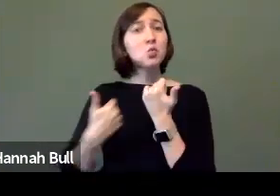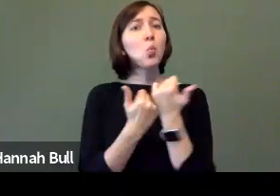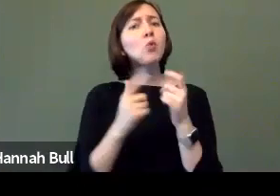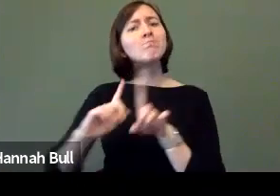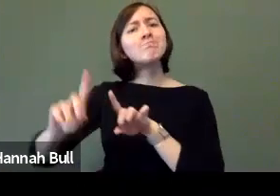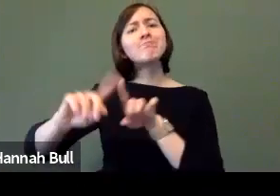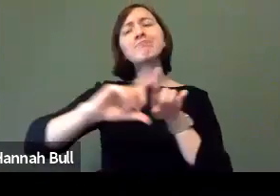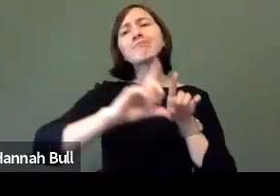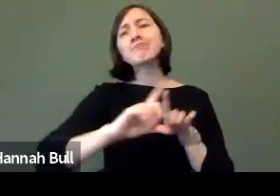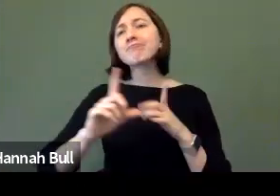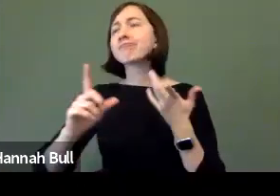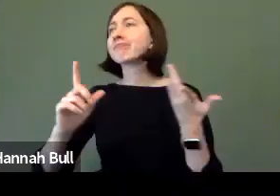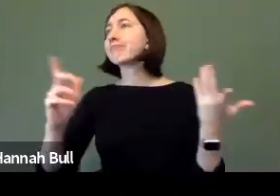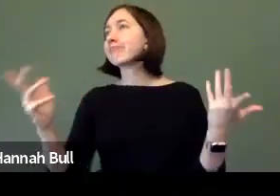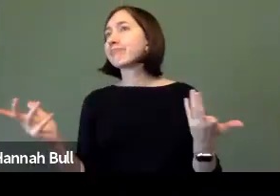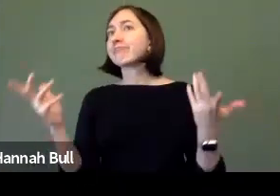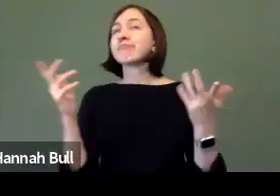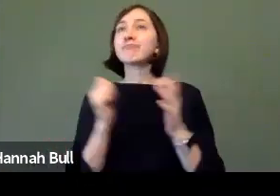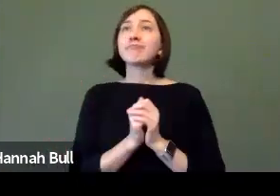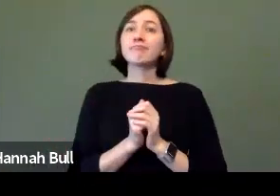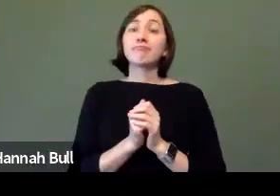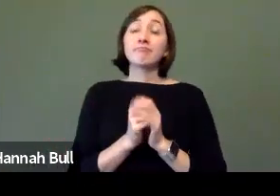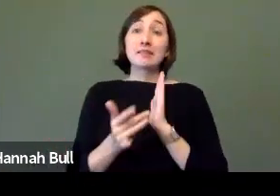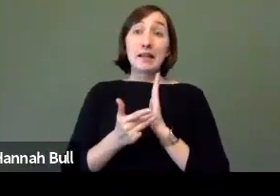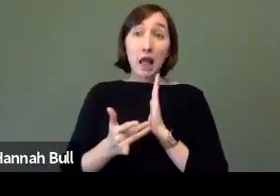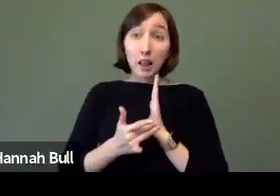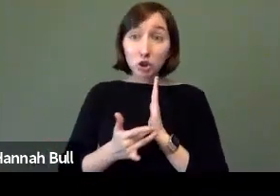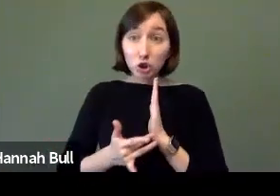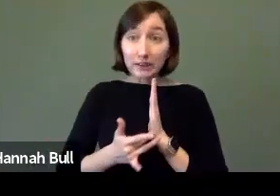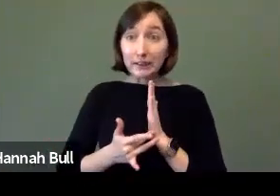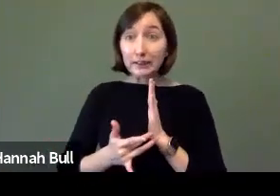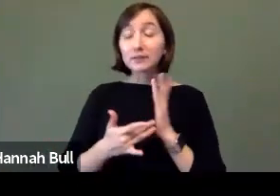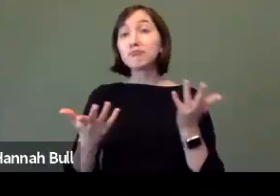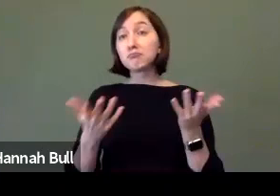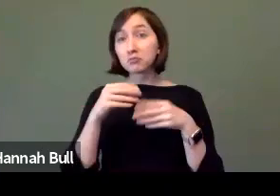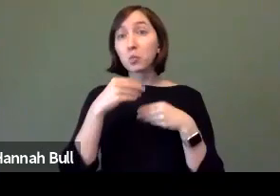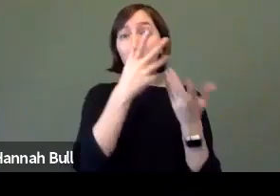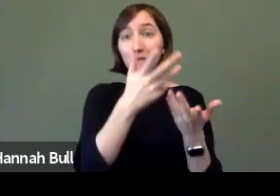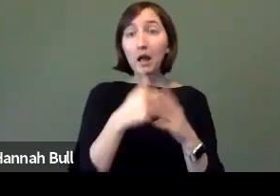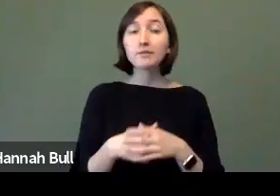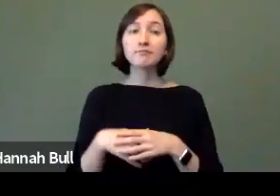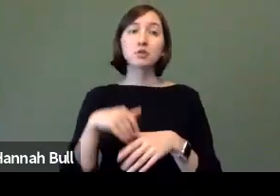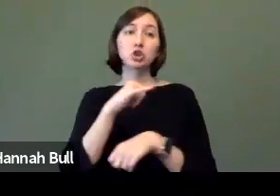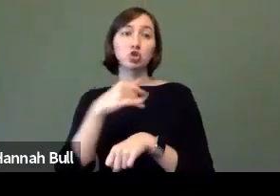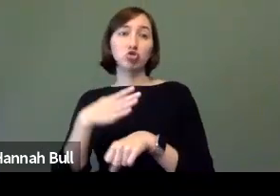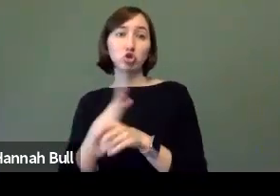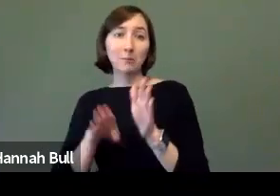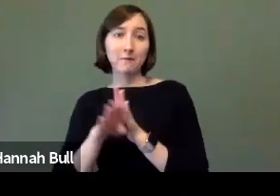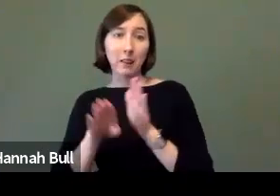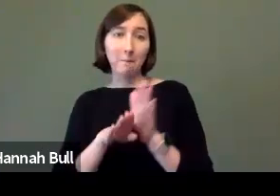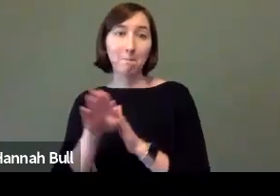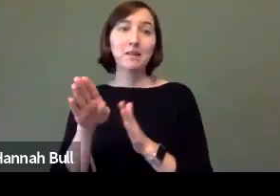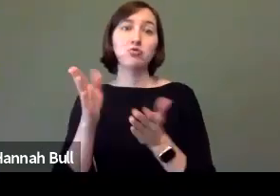They include technology, job development services,